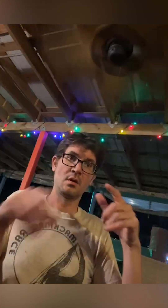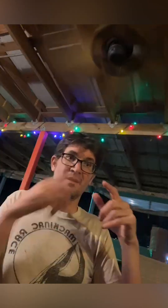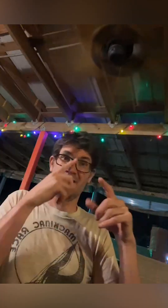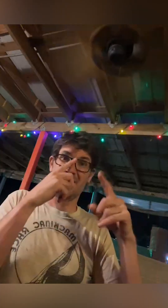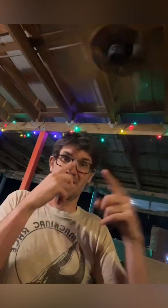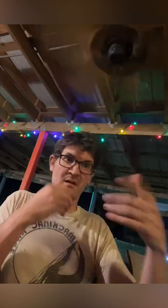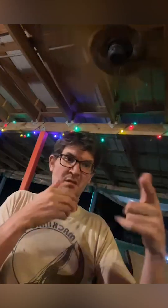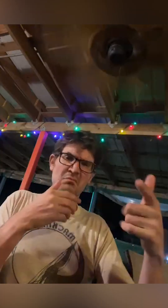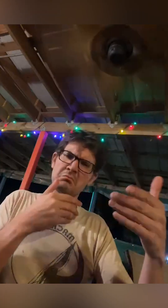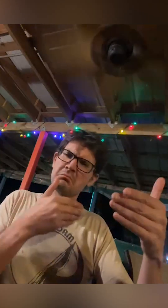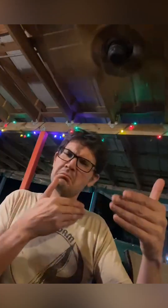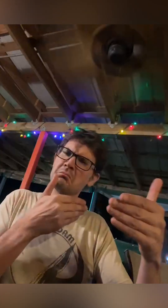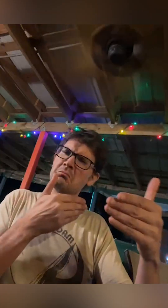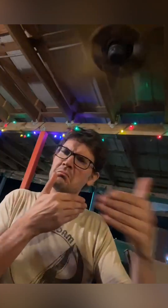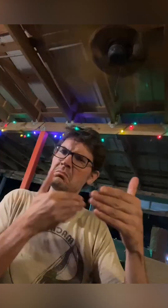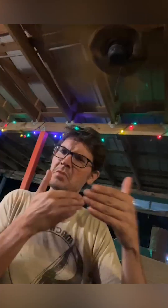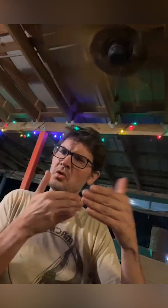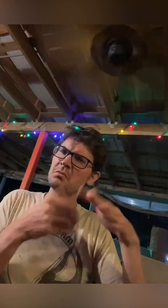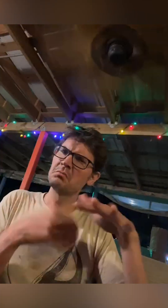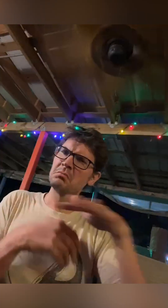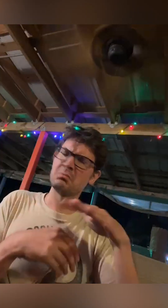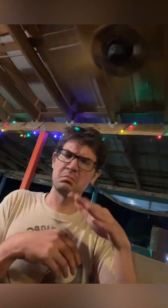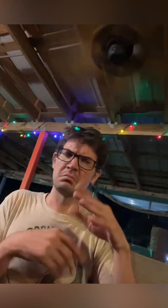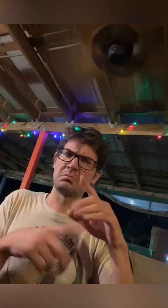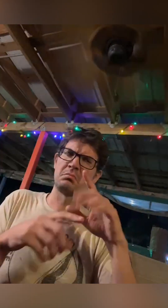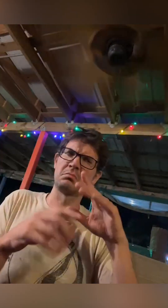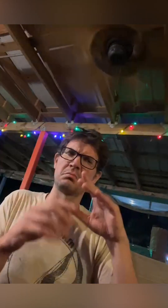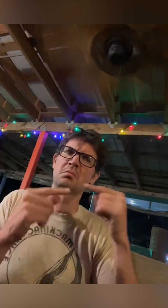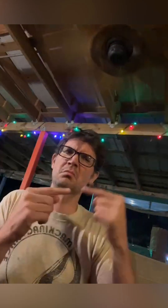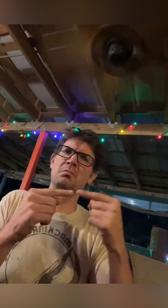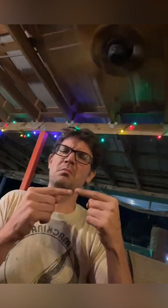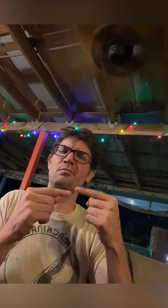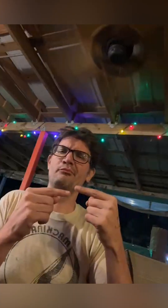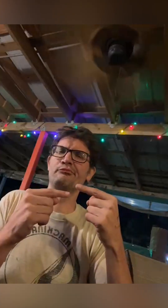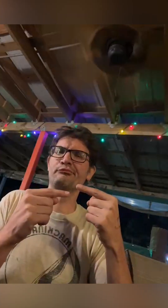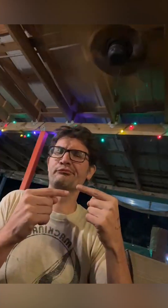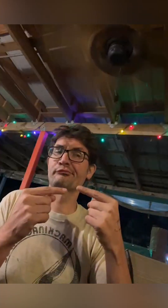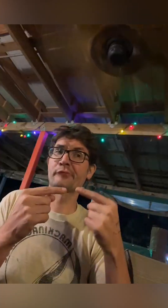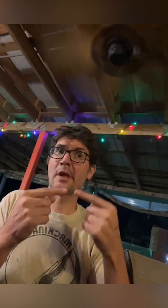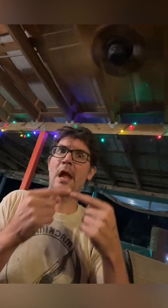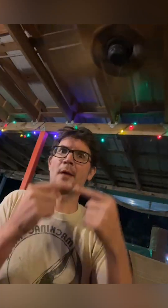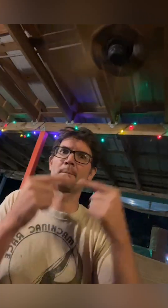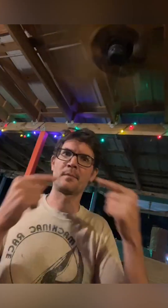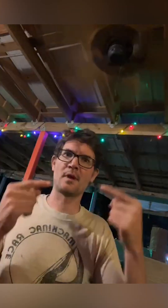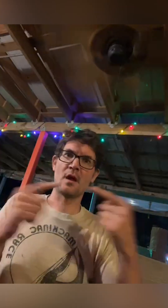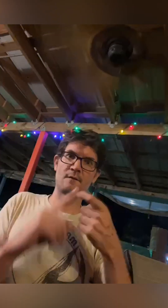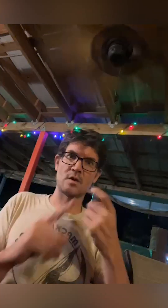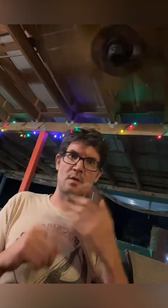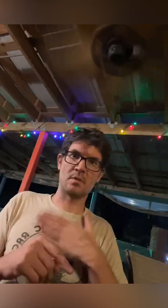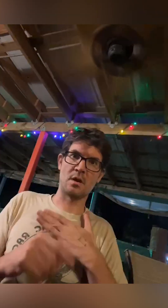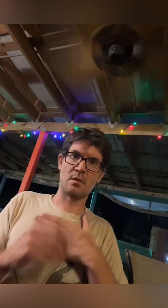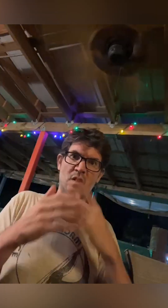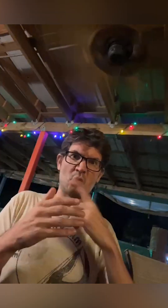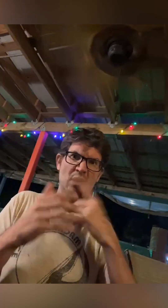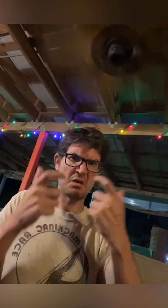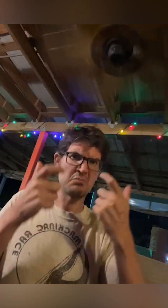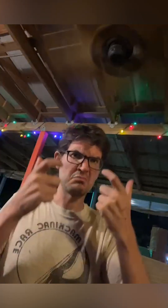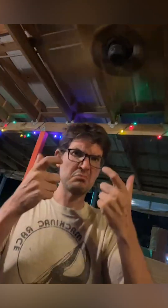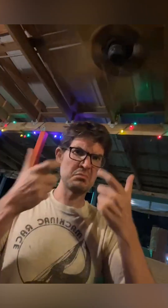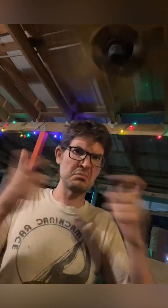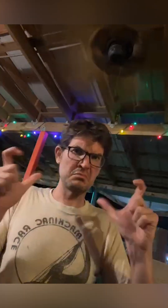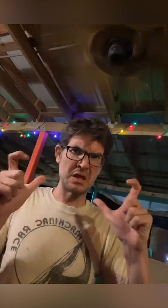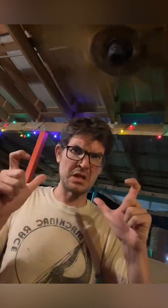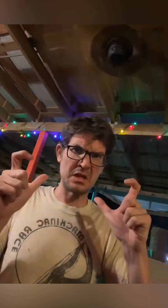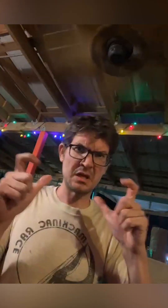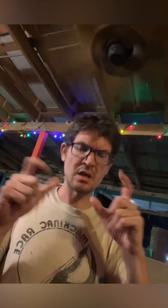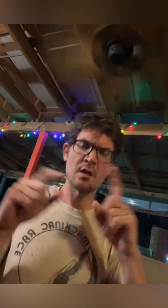The space is pretty small, especially compared to mine — mine is much bigger.